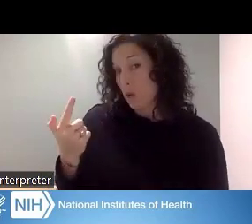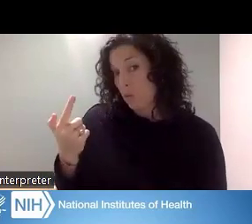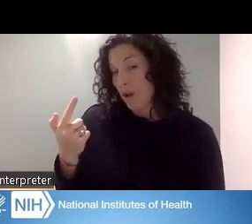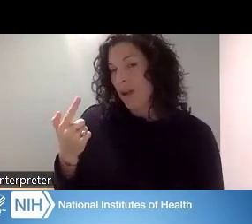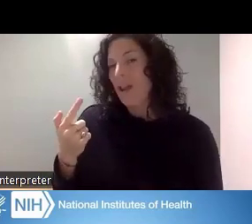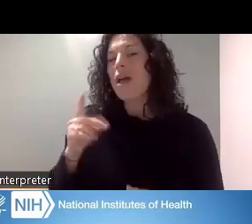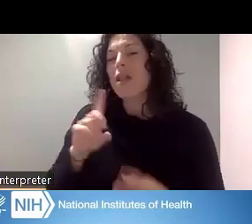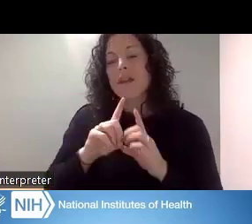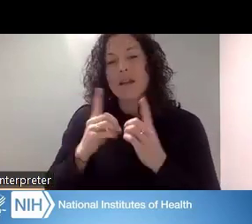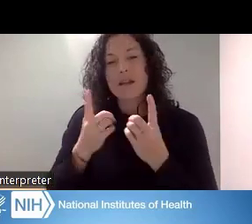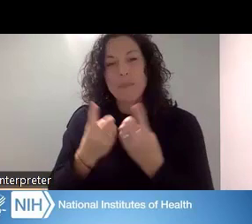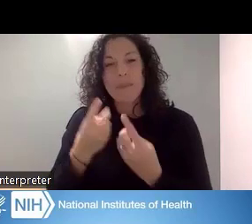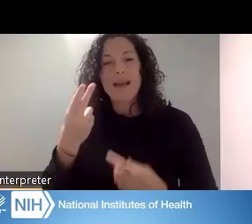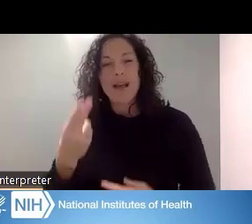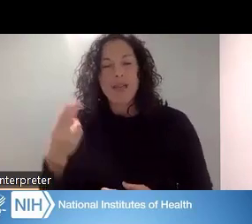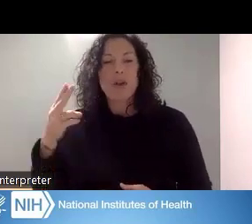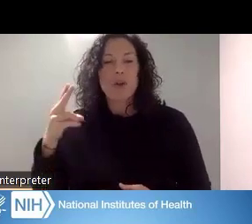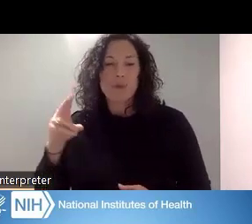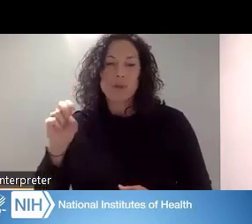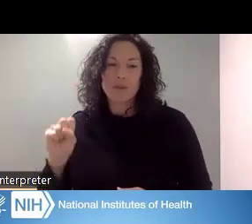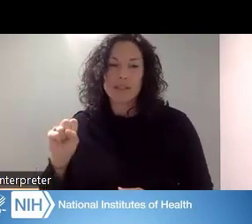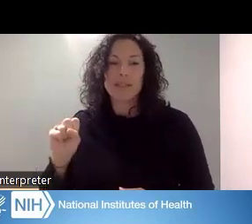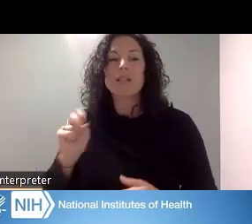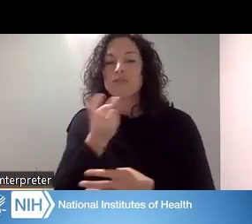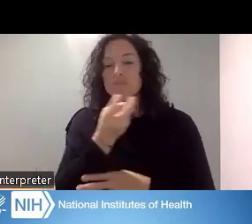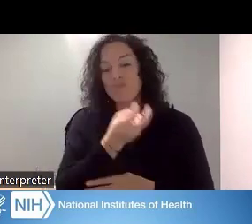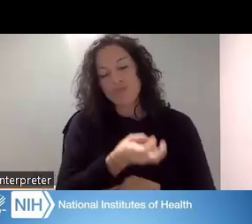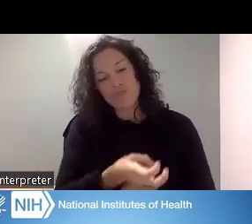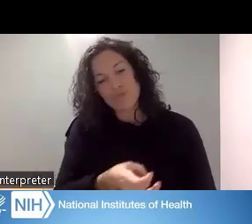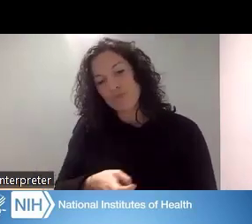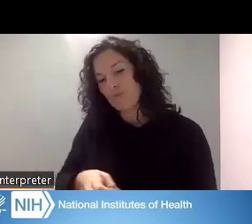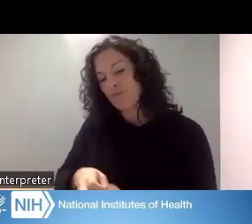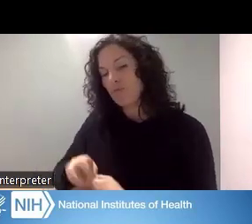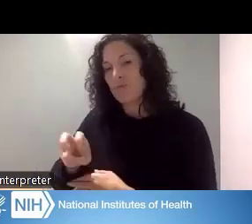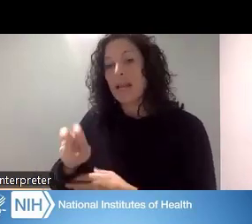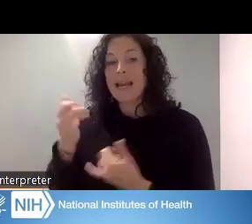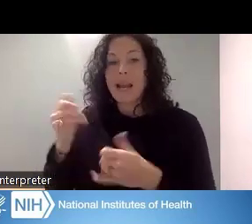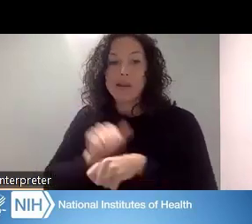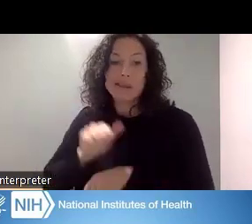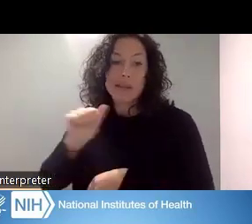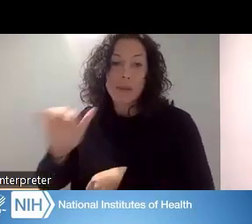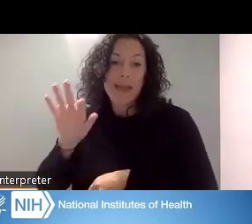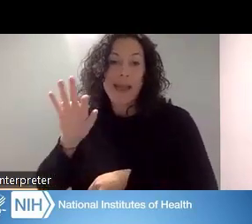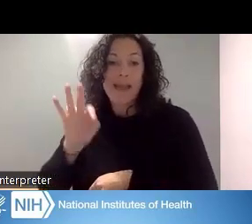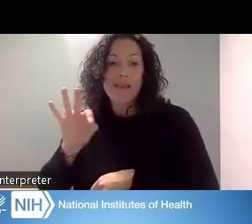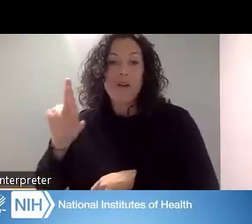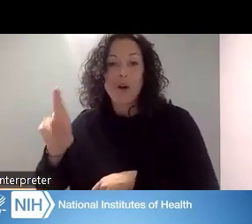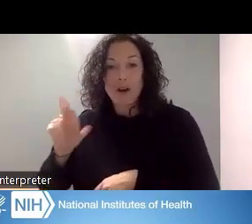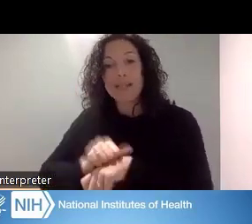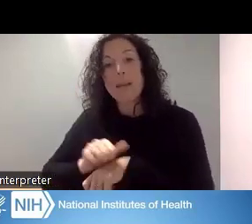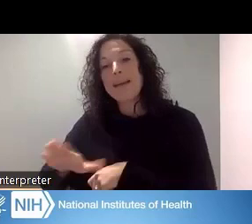directed all agencies to make a transition, and that transition is to have FFR submitted in PMS.